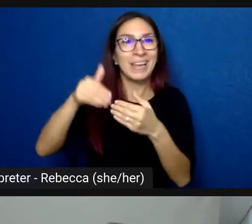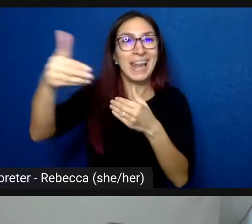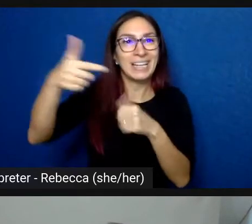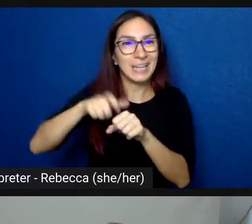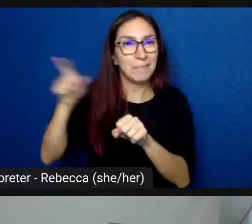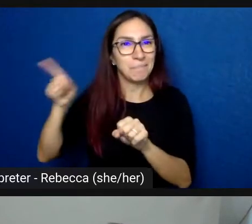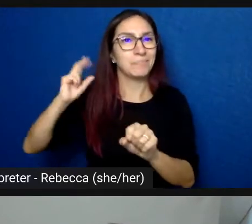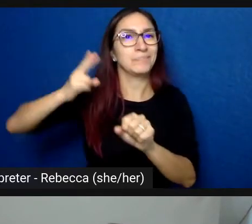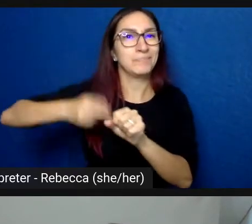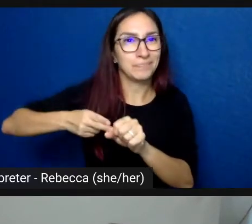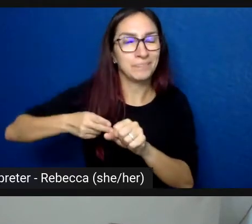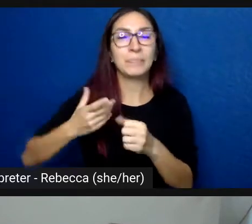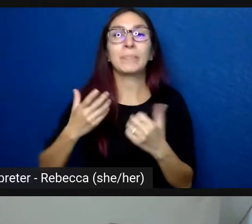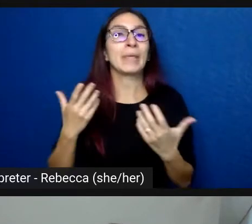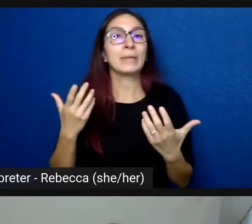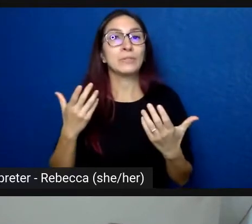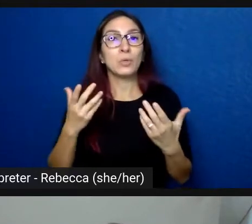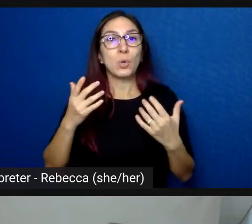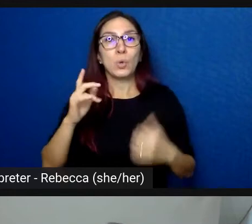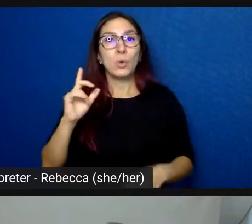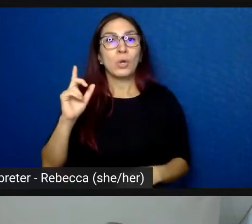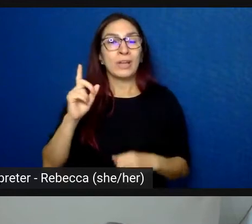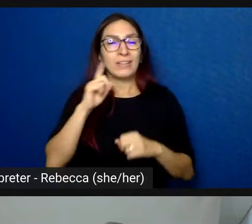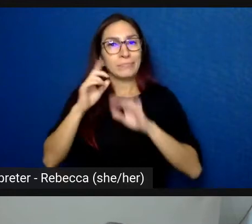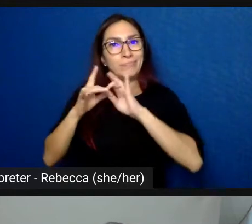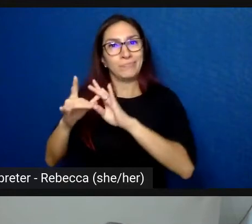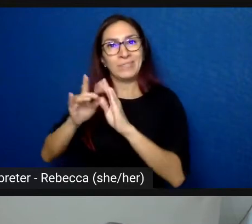Whereas the development part goes, I will try to explain